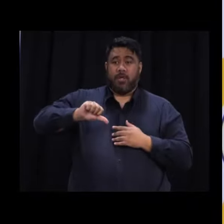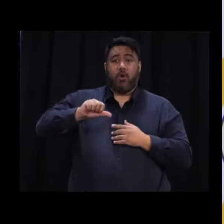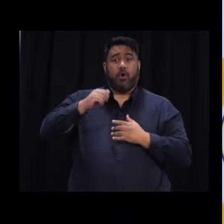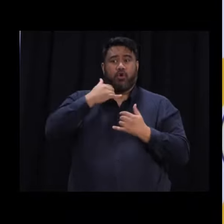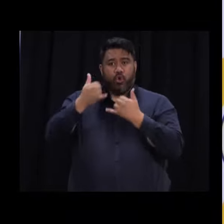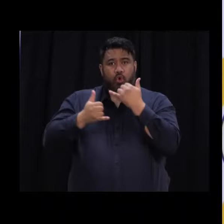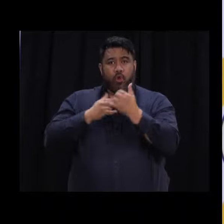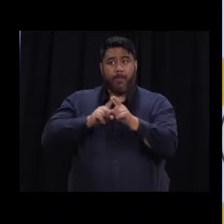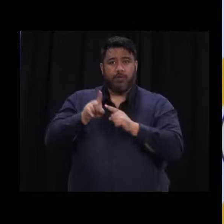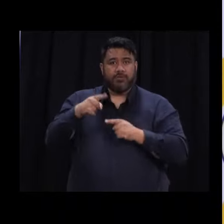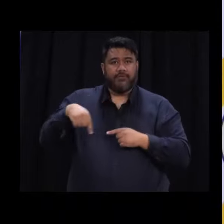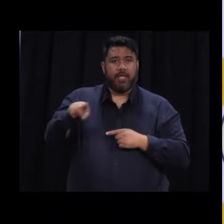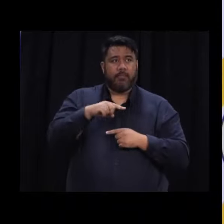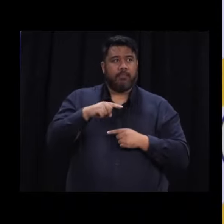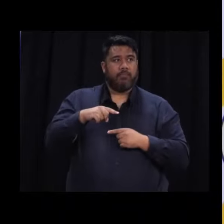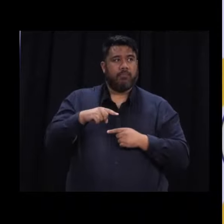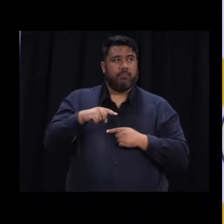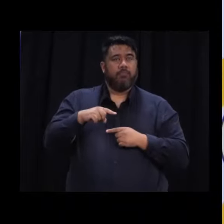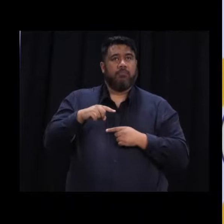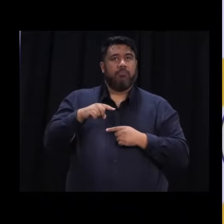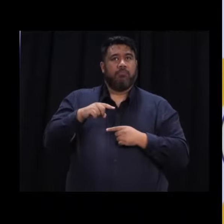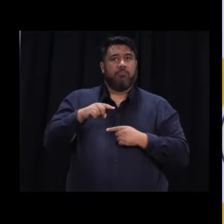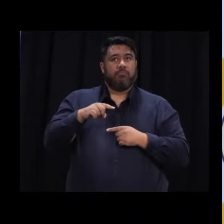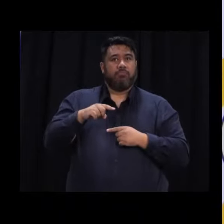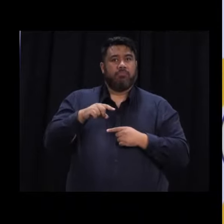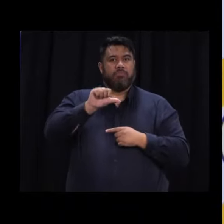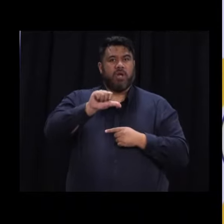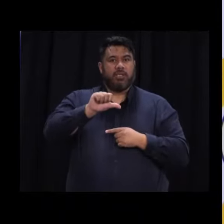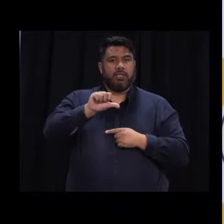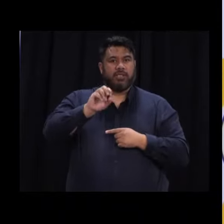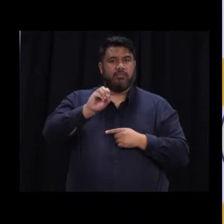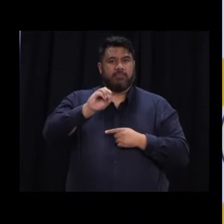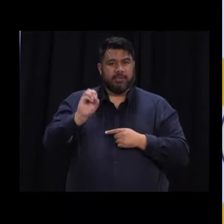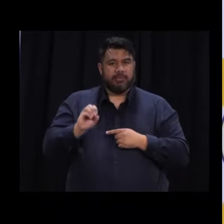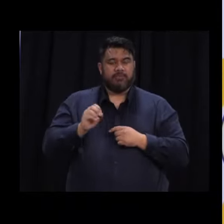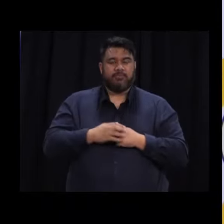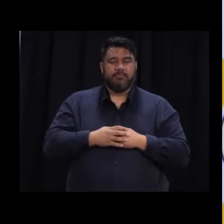the very closest contacts.